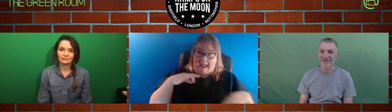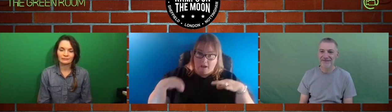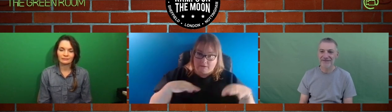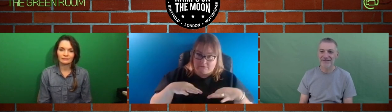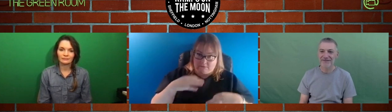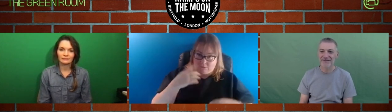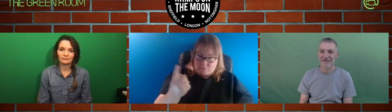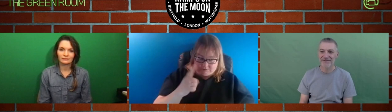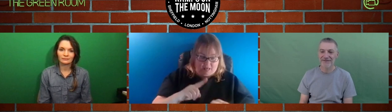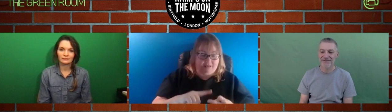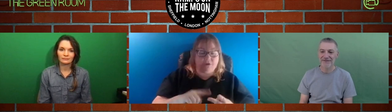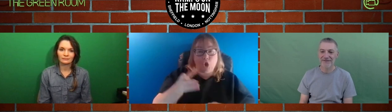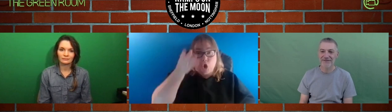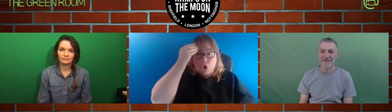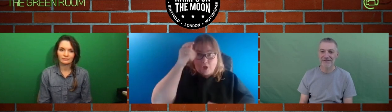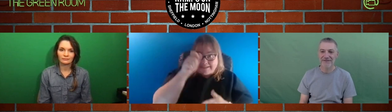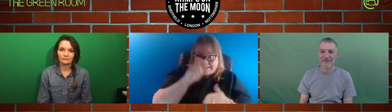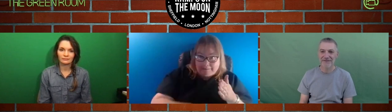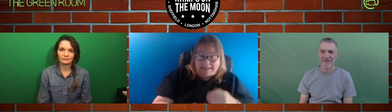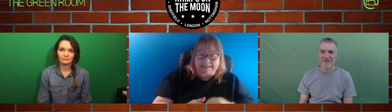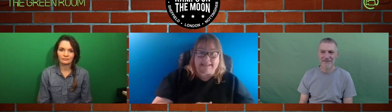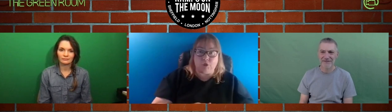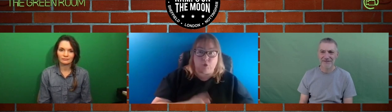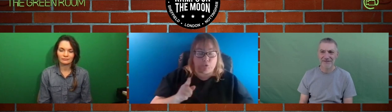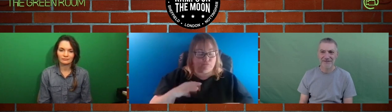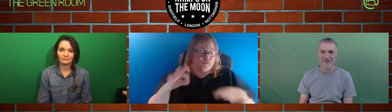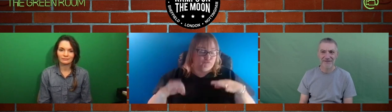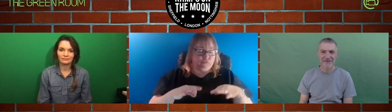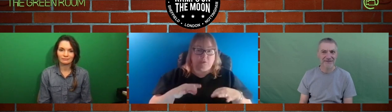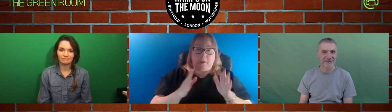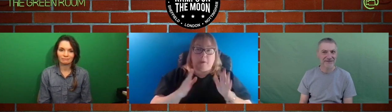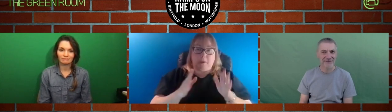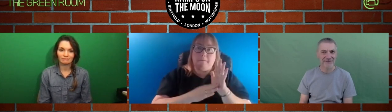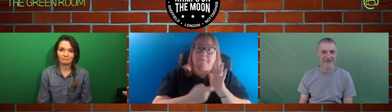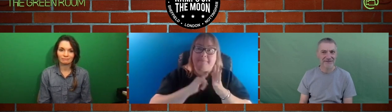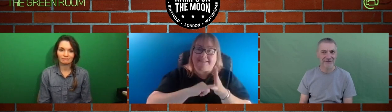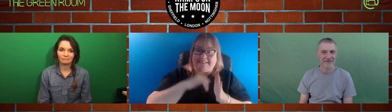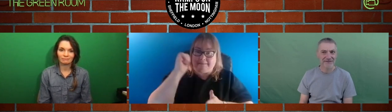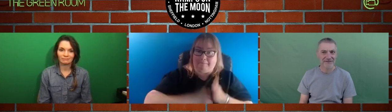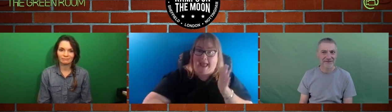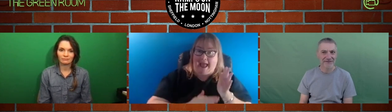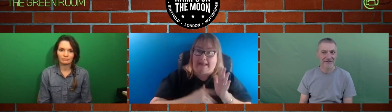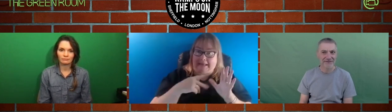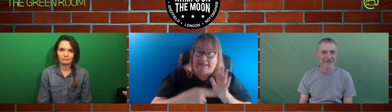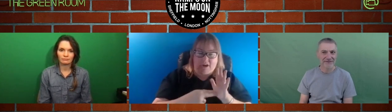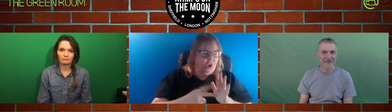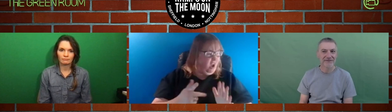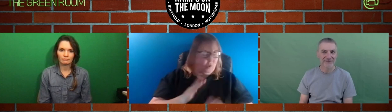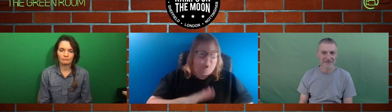playing Mrs Mann who is not what you would expect at all. Who is mean, who is cruel, who is